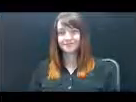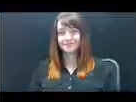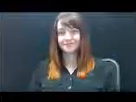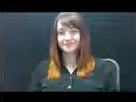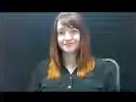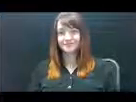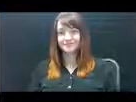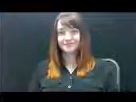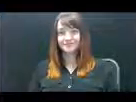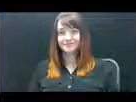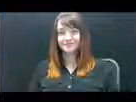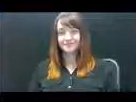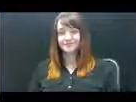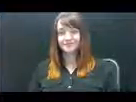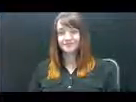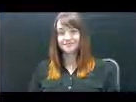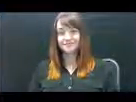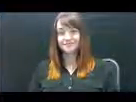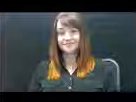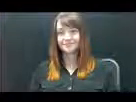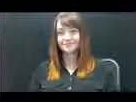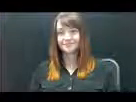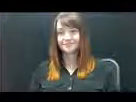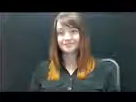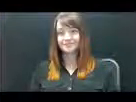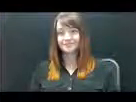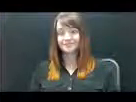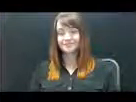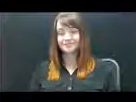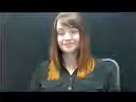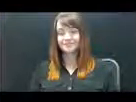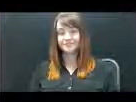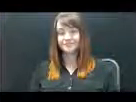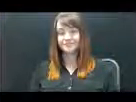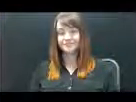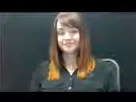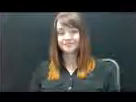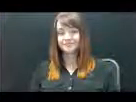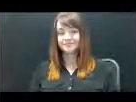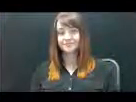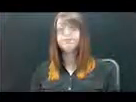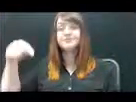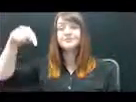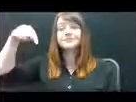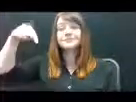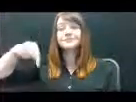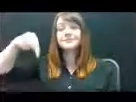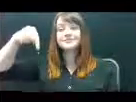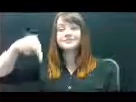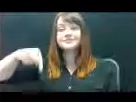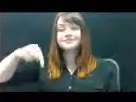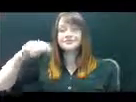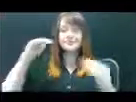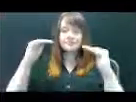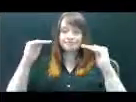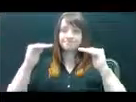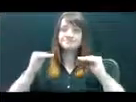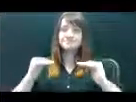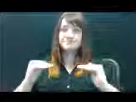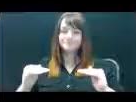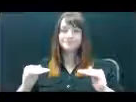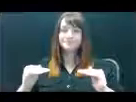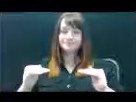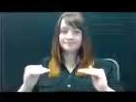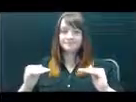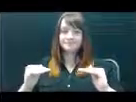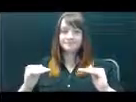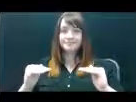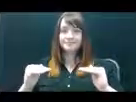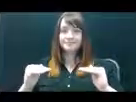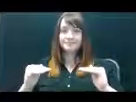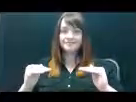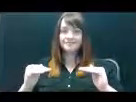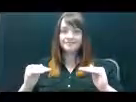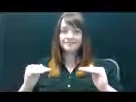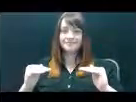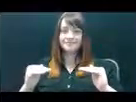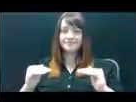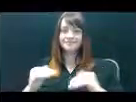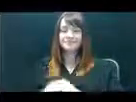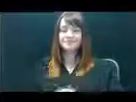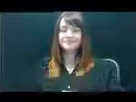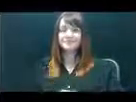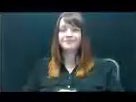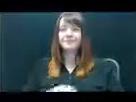Use the down arrow key to move to the next field to complete. This field, which is highlighted